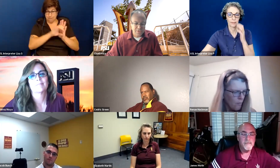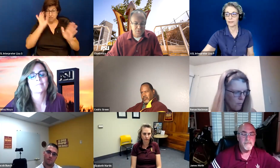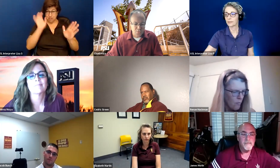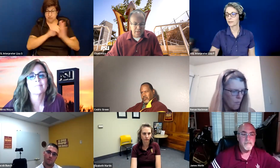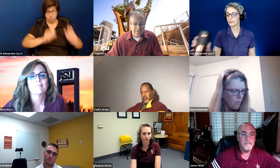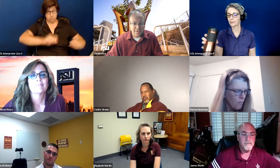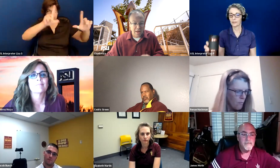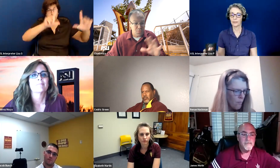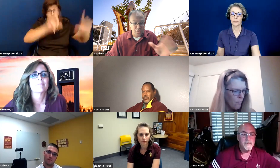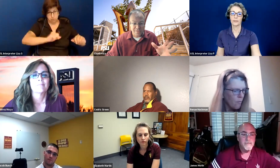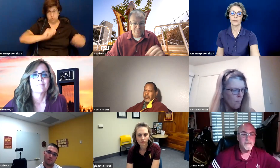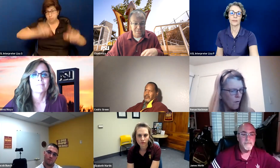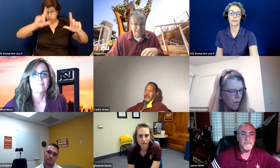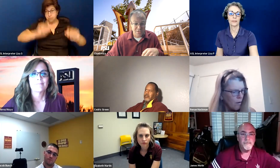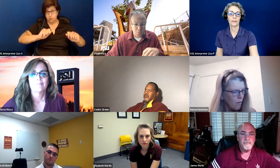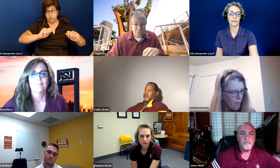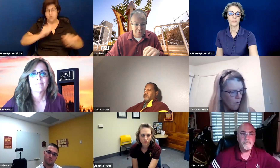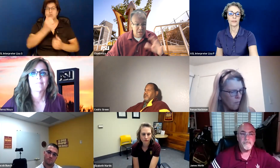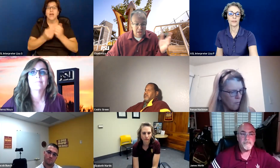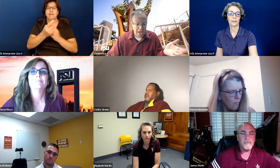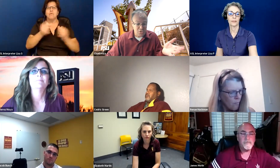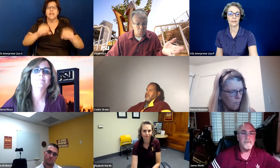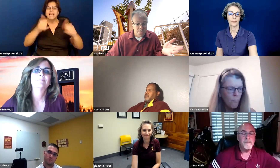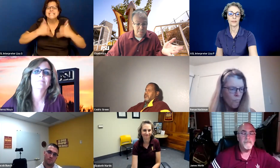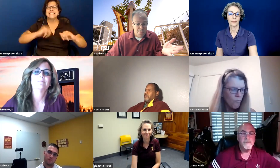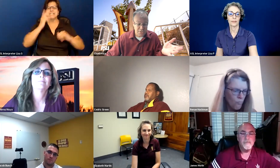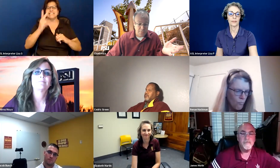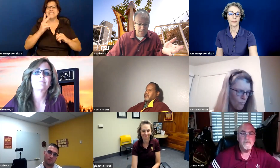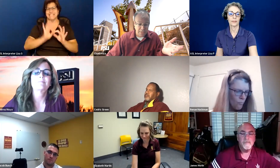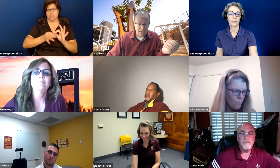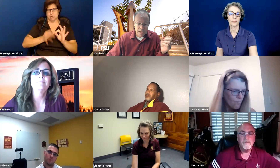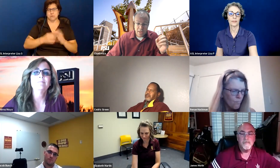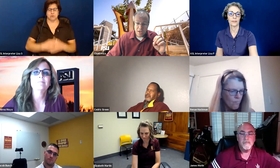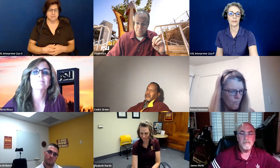just so that everyone can still see the interpreters. I do wanna mention something.